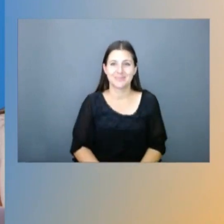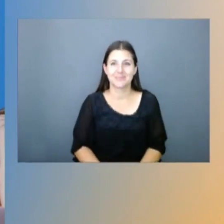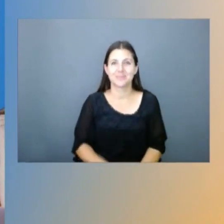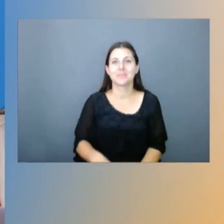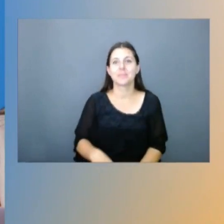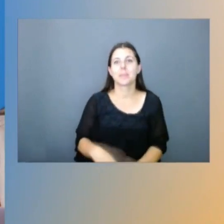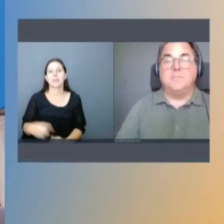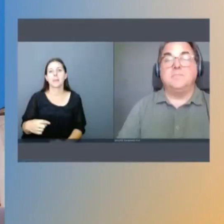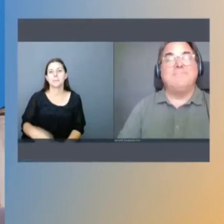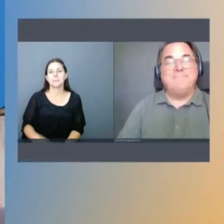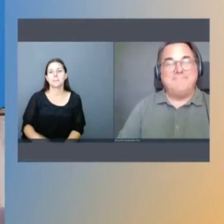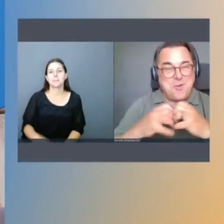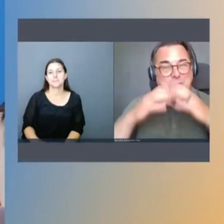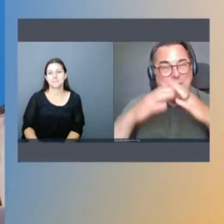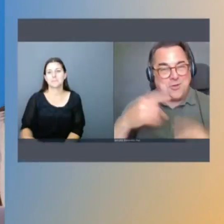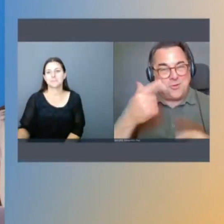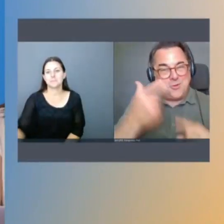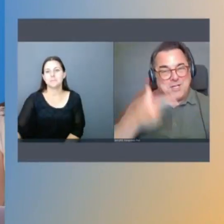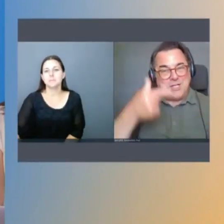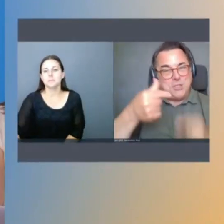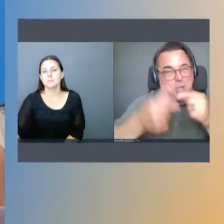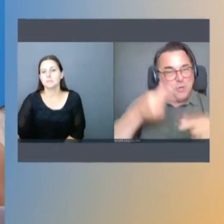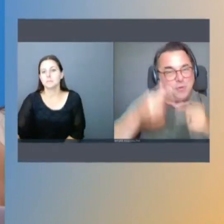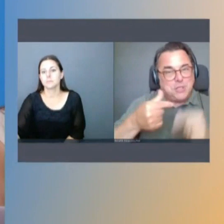in four short years, which is no small feat.